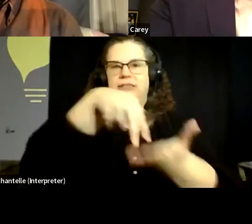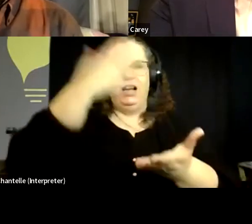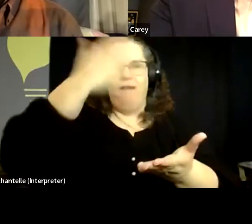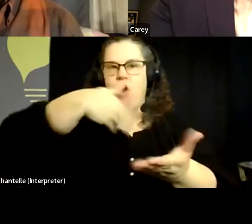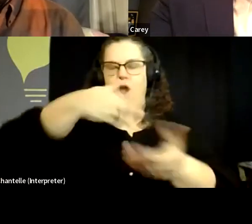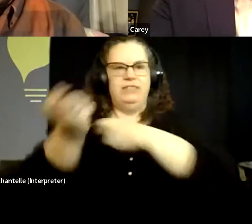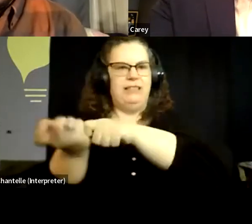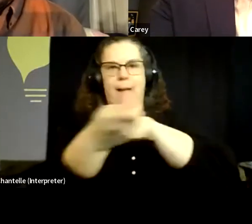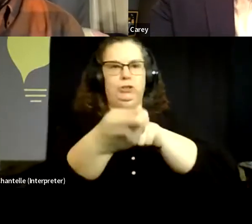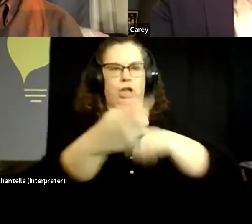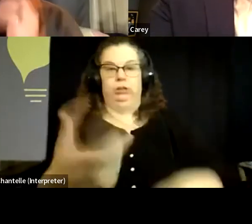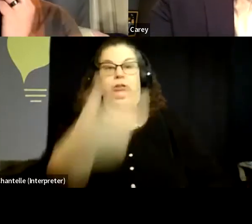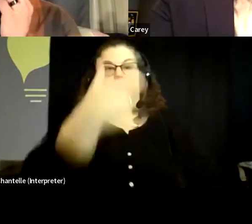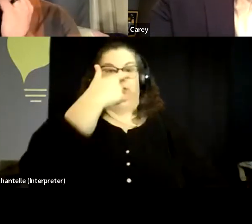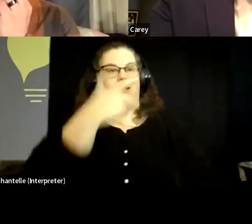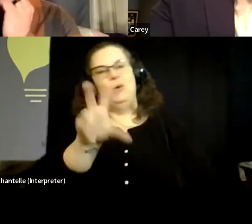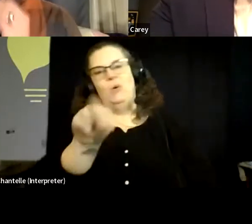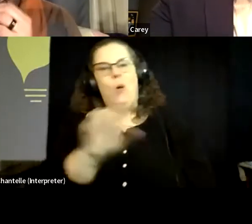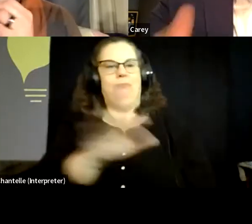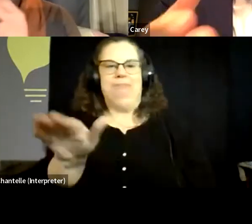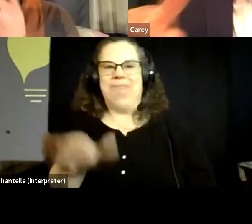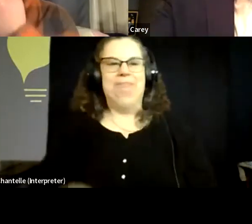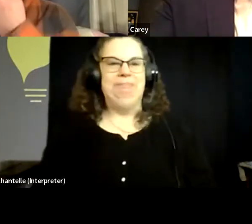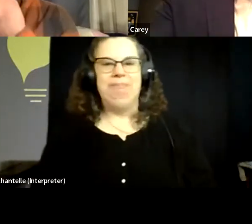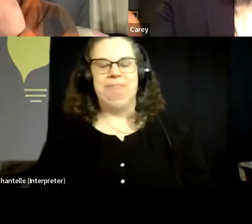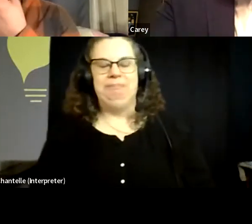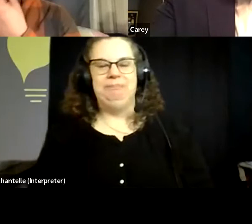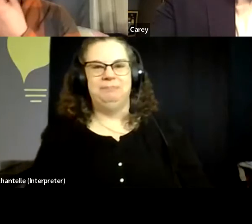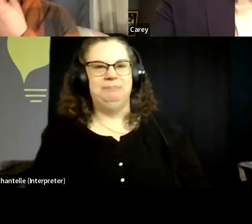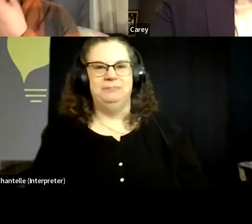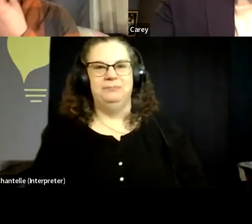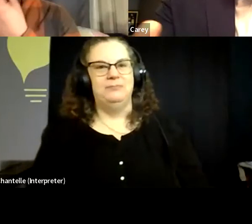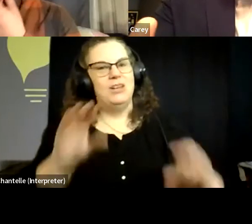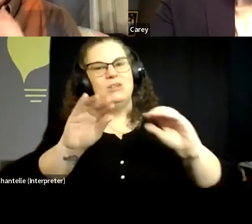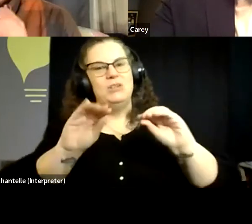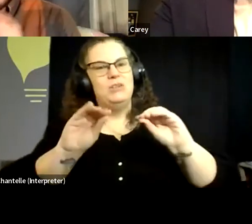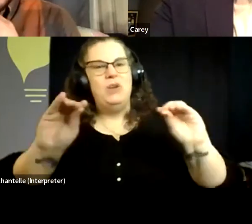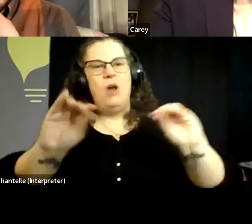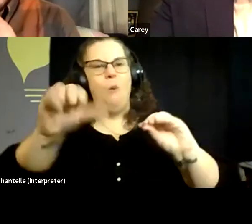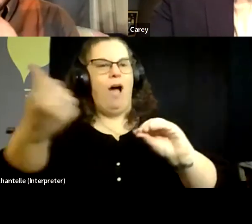slap shots, for any reason at all. Lauren: There is no other sport where